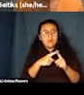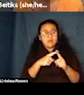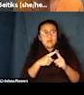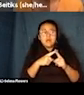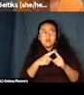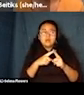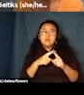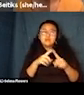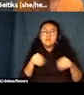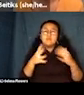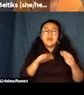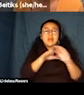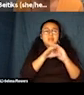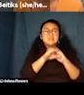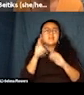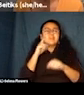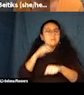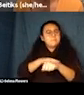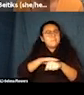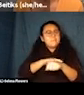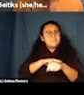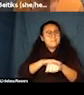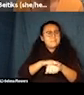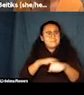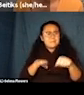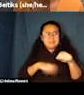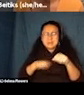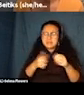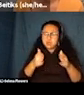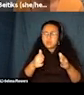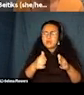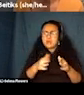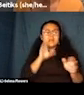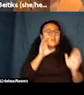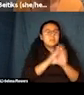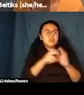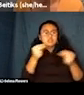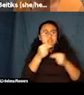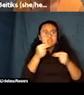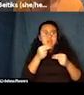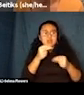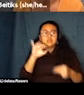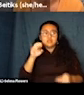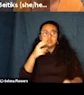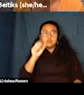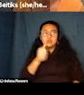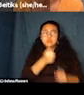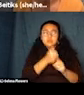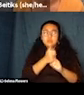So this slide has an image of Joshua who is a white man in his 40s in this photo.